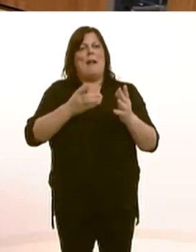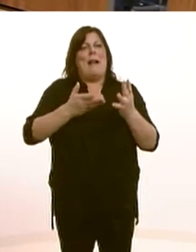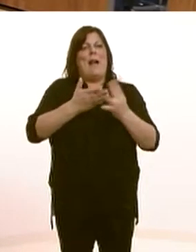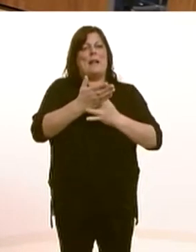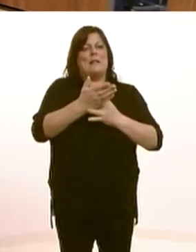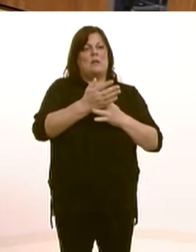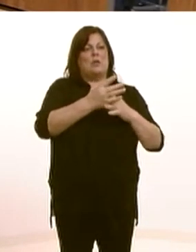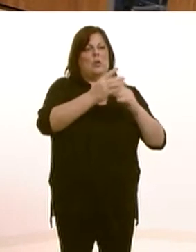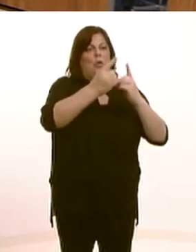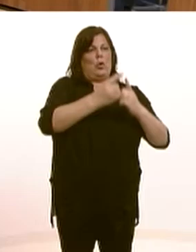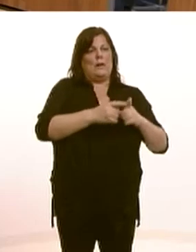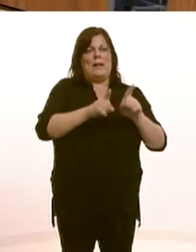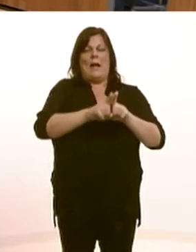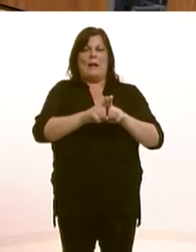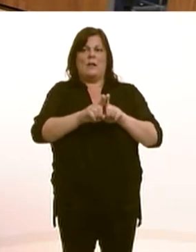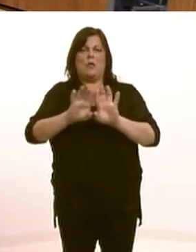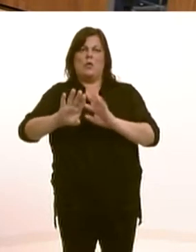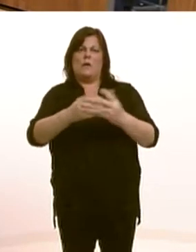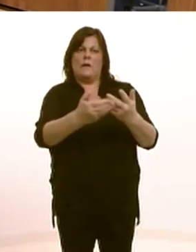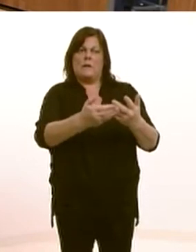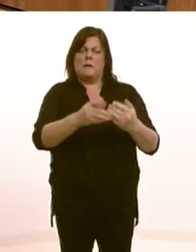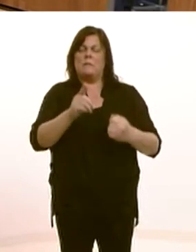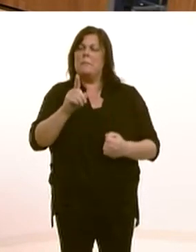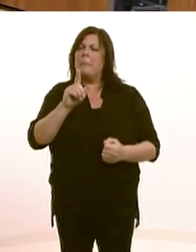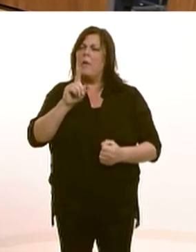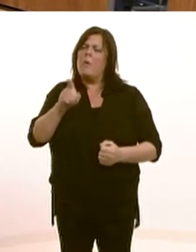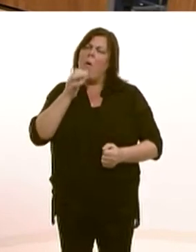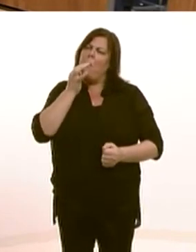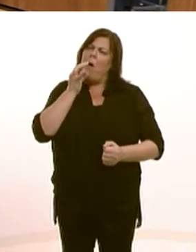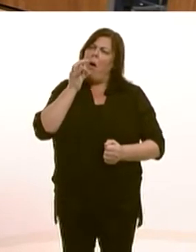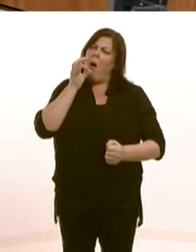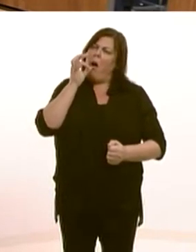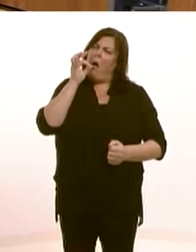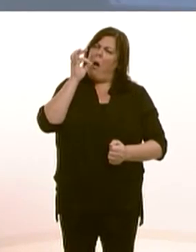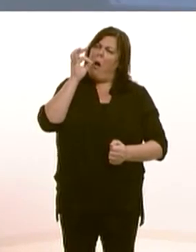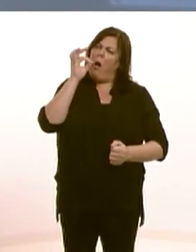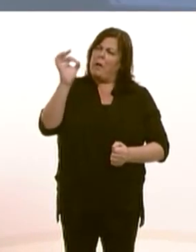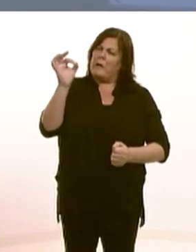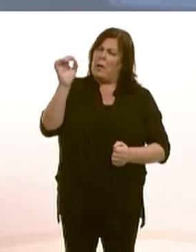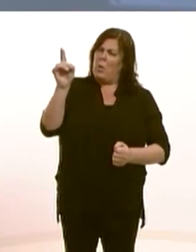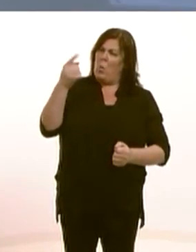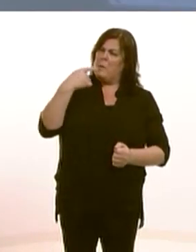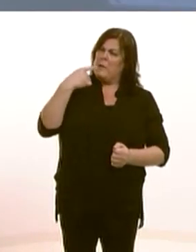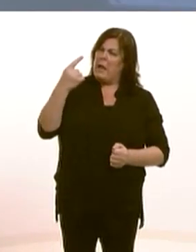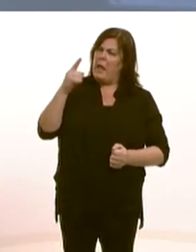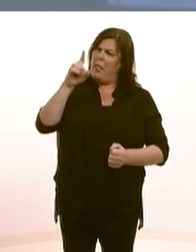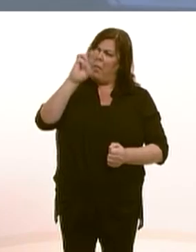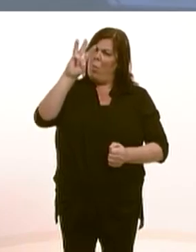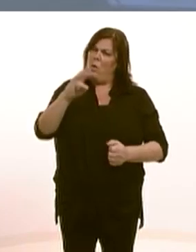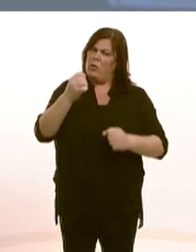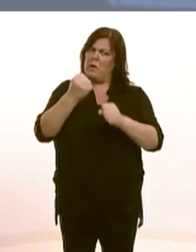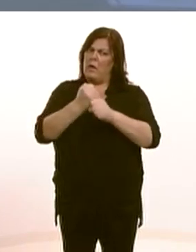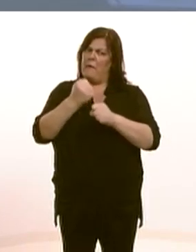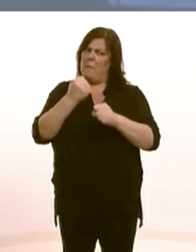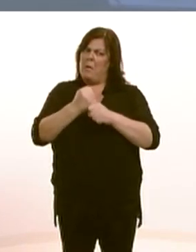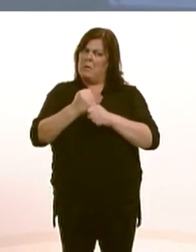Davies: So, for youóand Iím questioning you as First Ministeróyou are saying that is the position of the Welsh Government, which, obviously, within that Government, has a Liberal